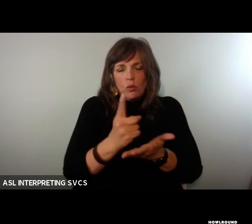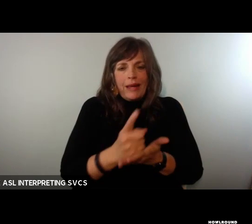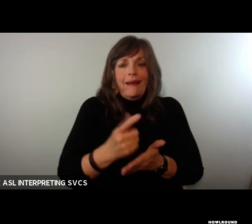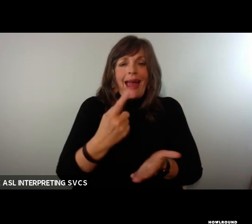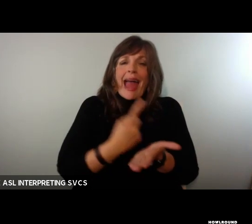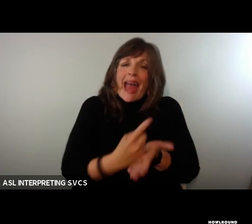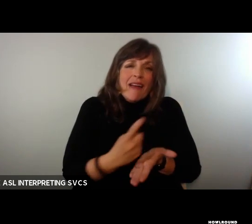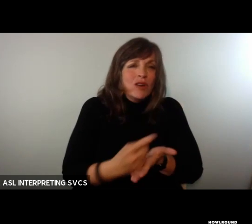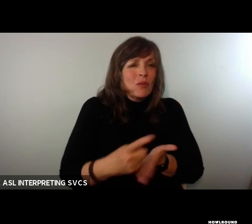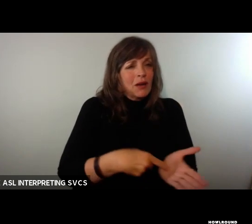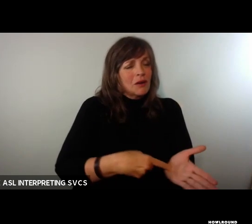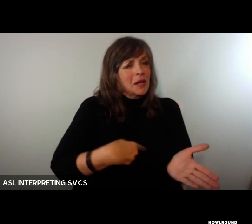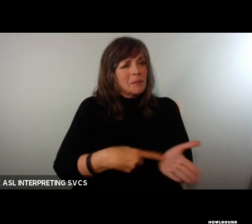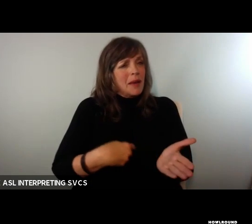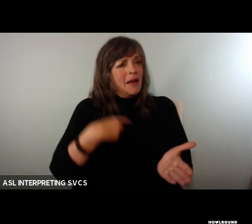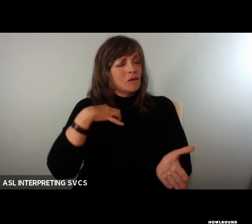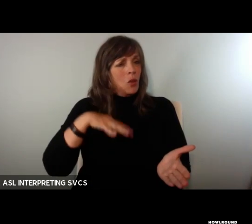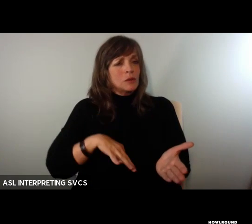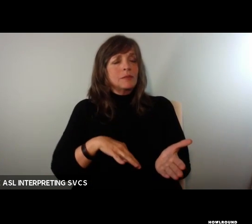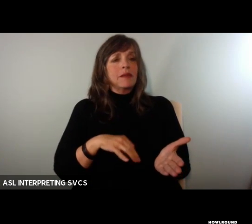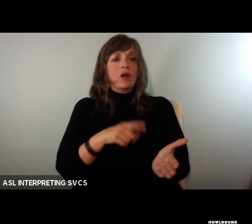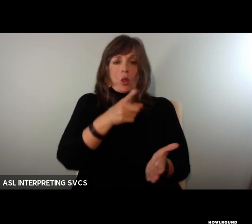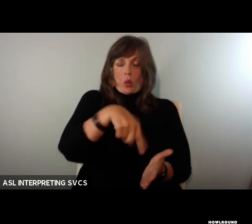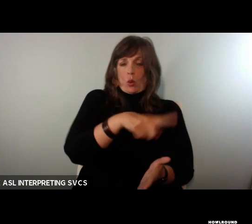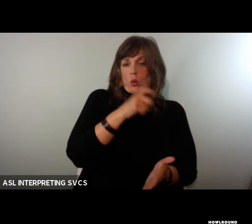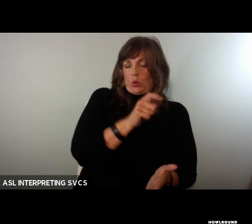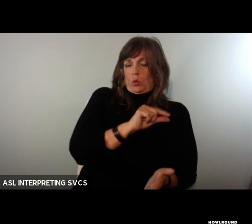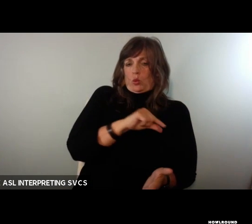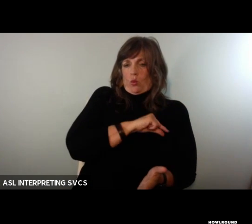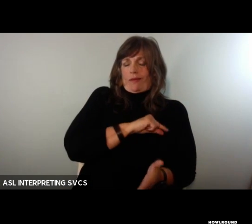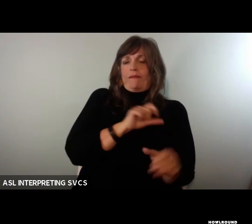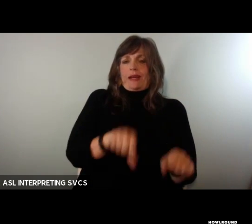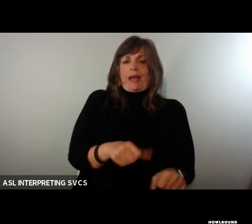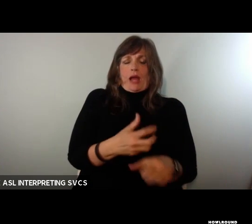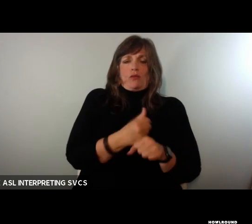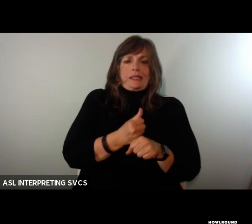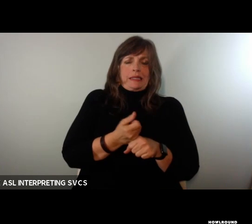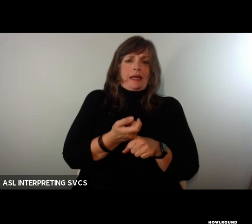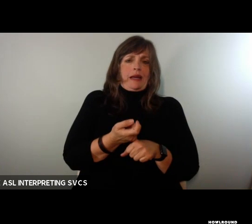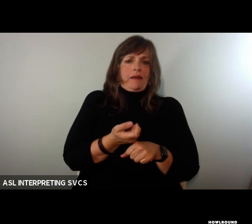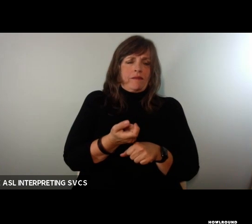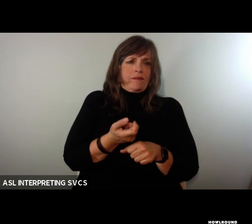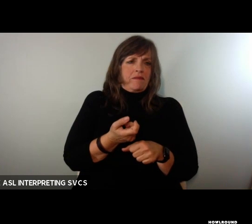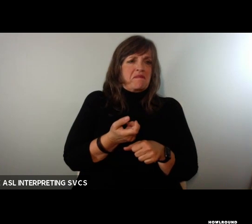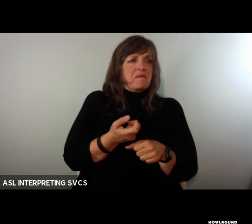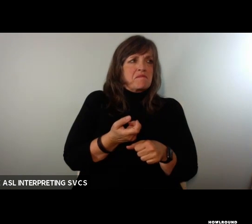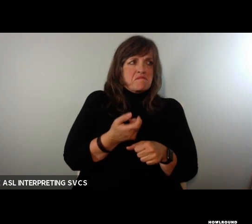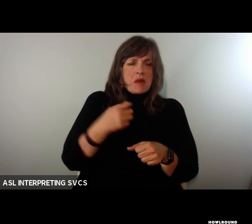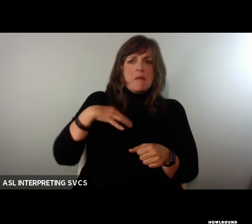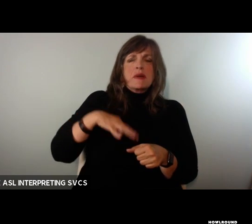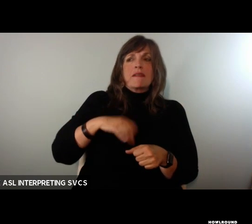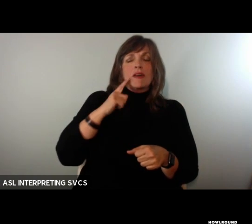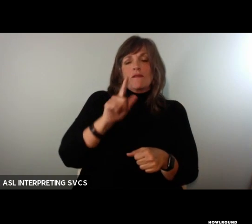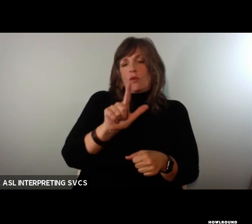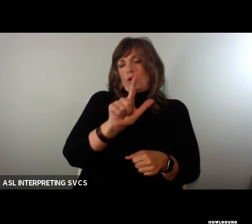and those who do qualify can receive a weekly benefit for up to 26 full weeks during a one-year period.